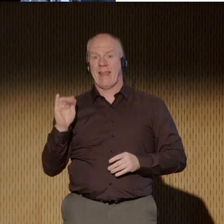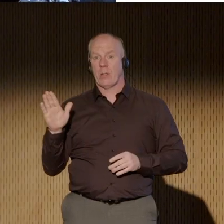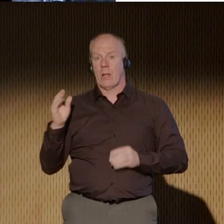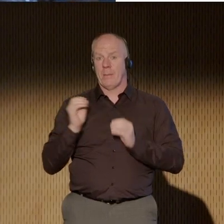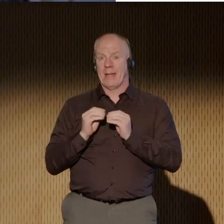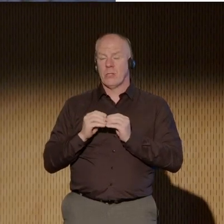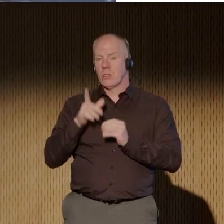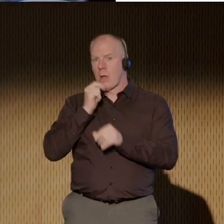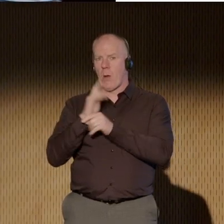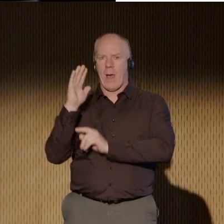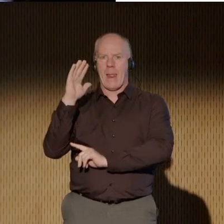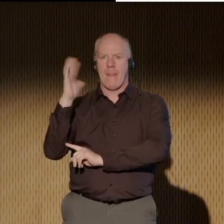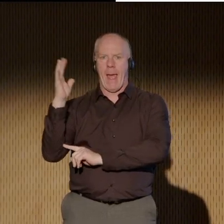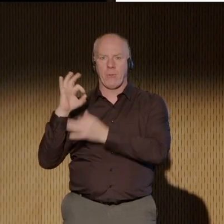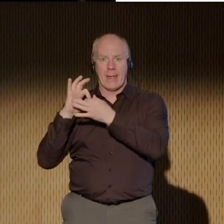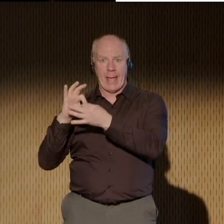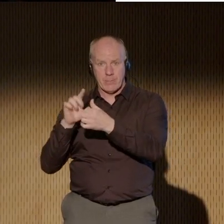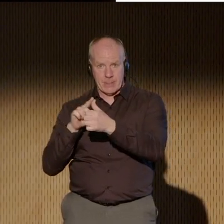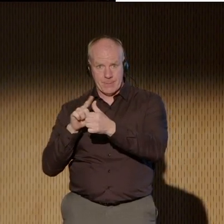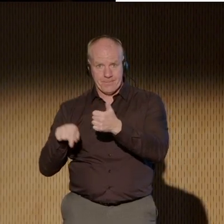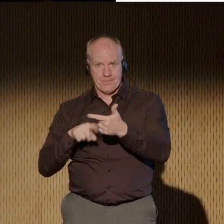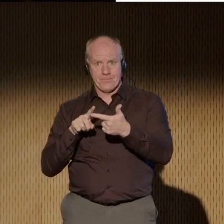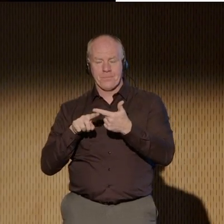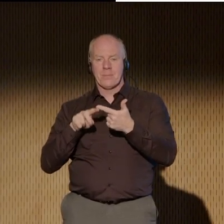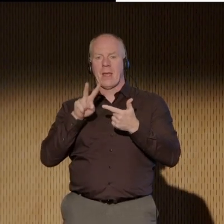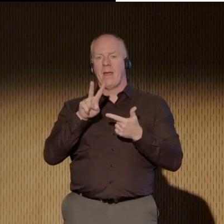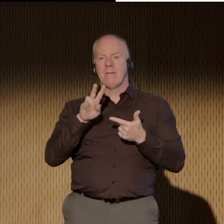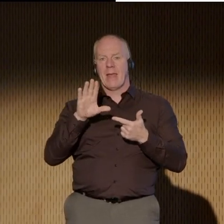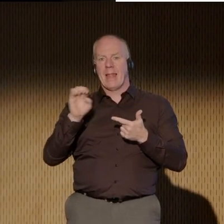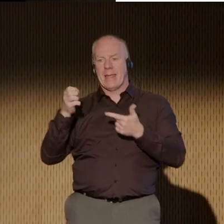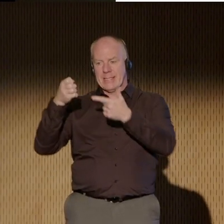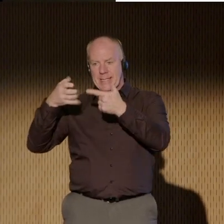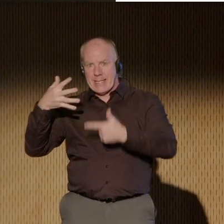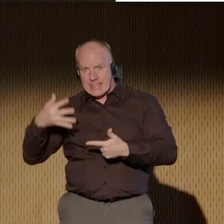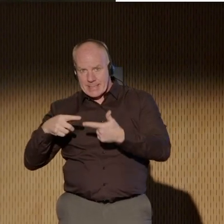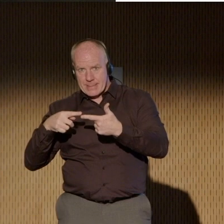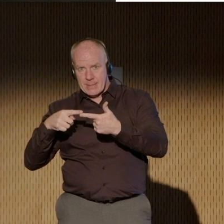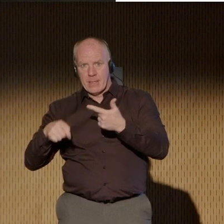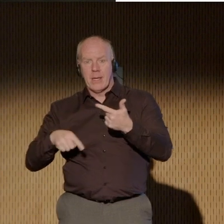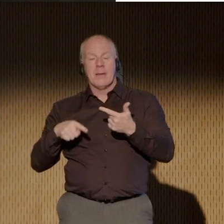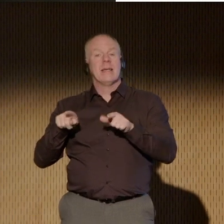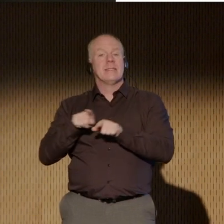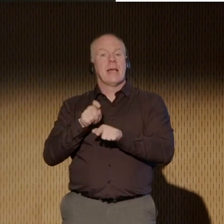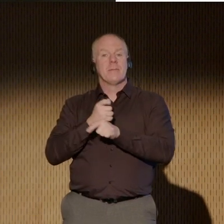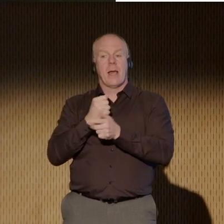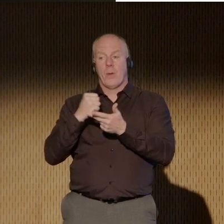engagement, they looked at the VLE stats, but also they actually got students to scan in their